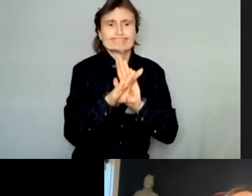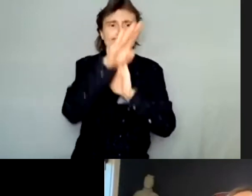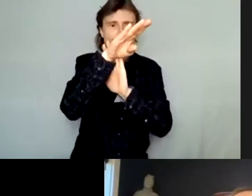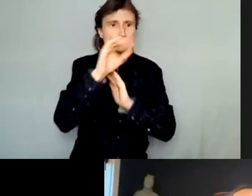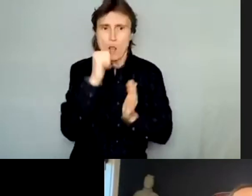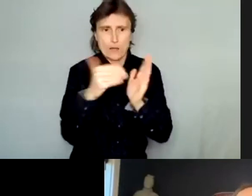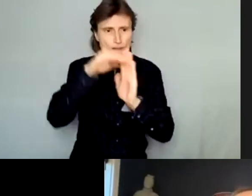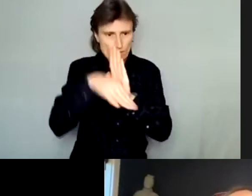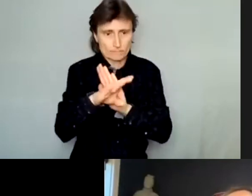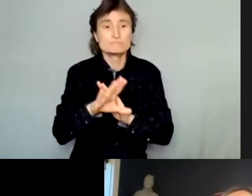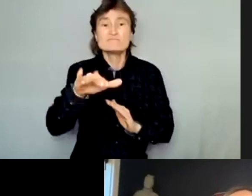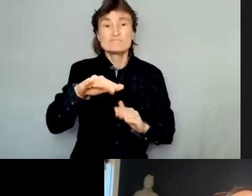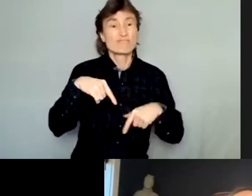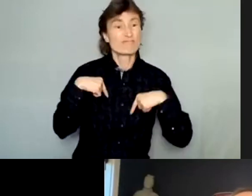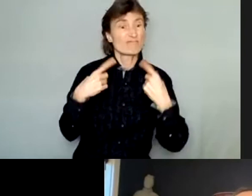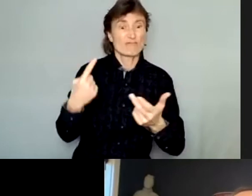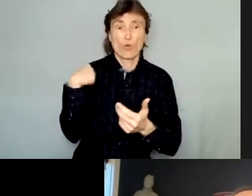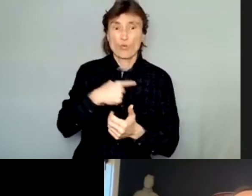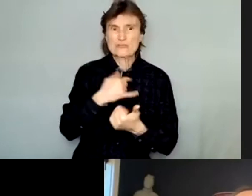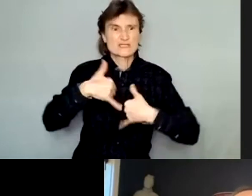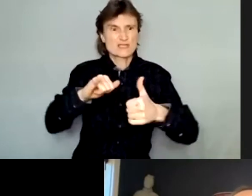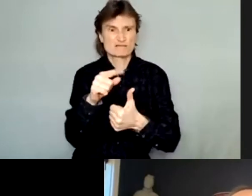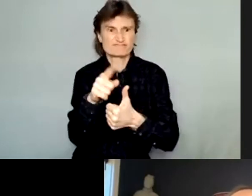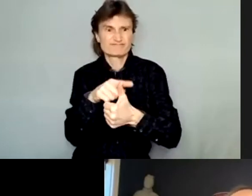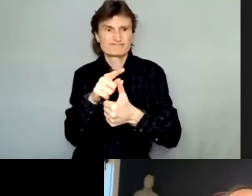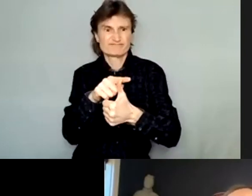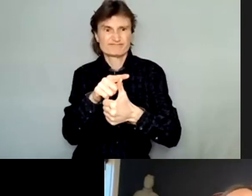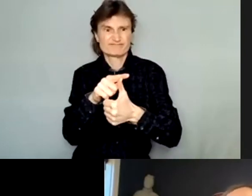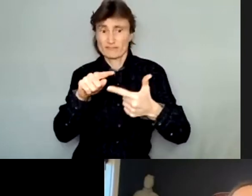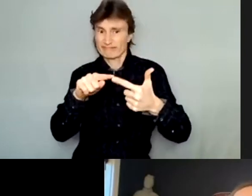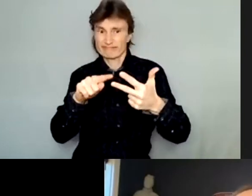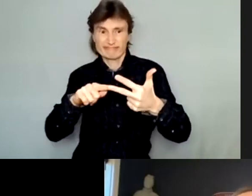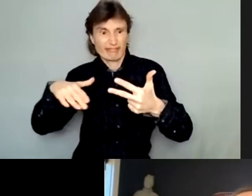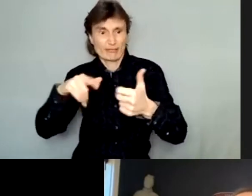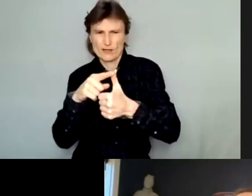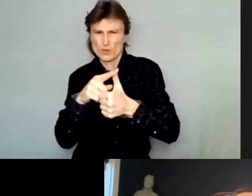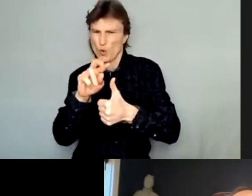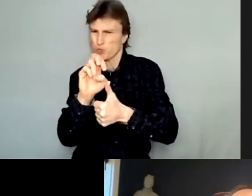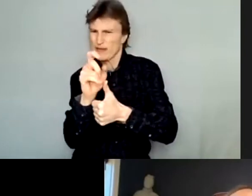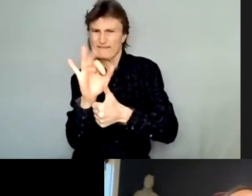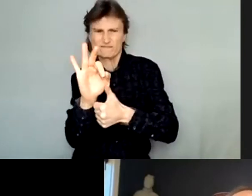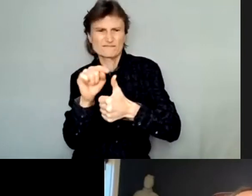We're always having to, and I hesitated using the words, “pivot,” “adapt.”